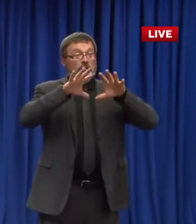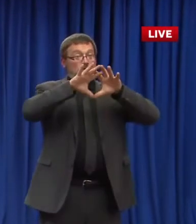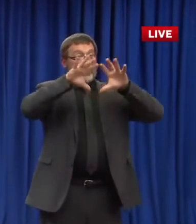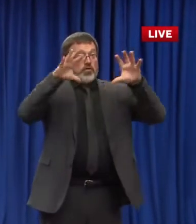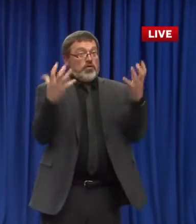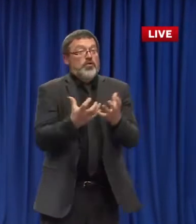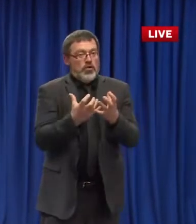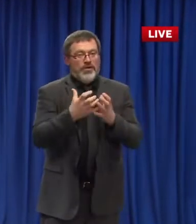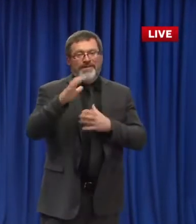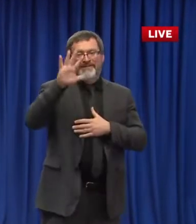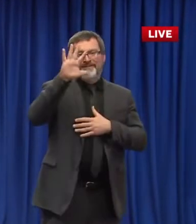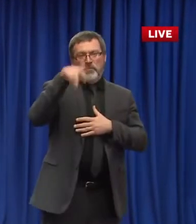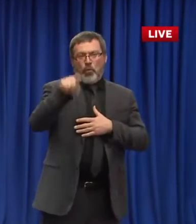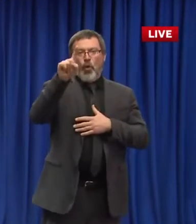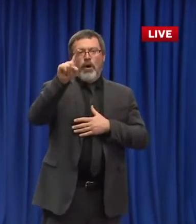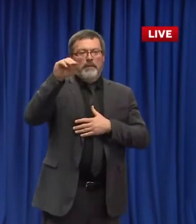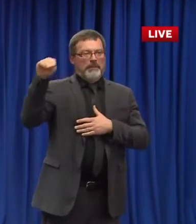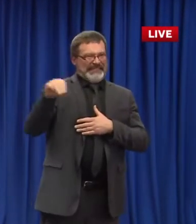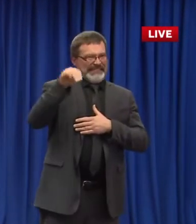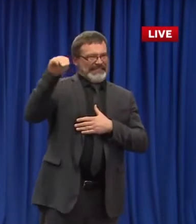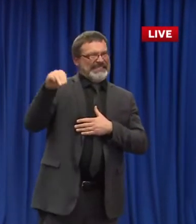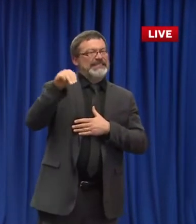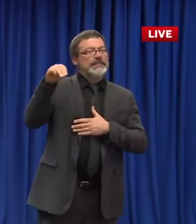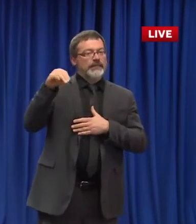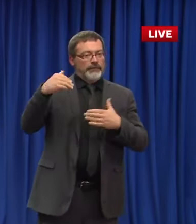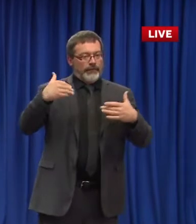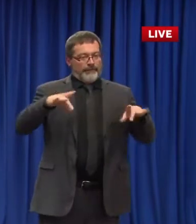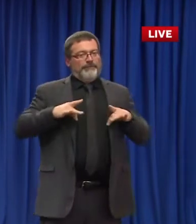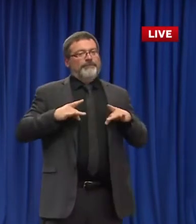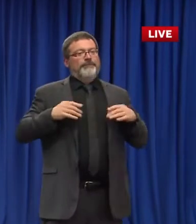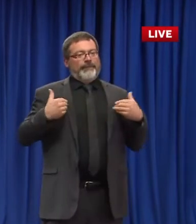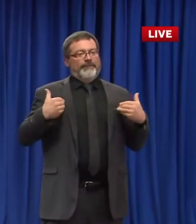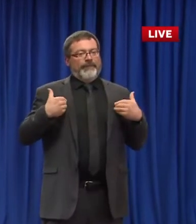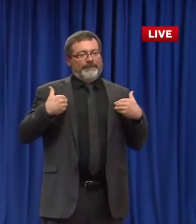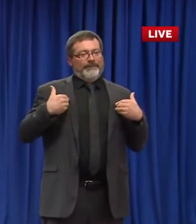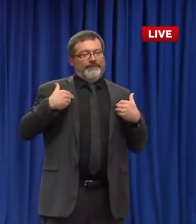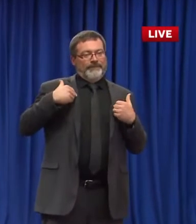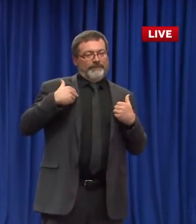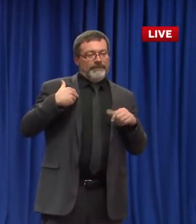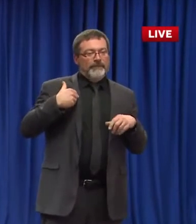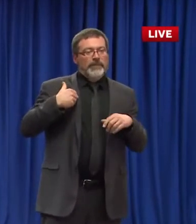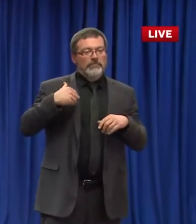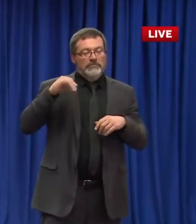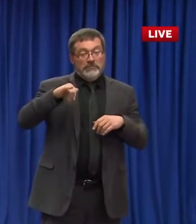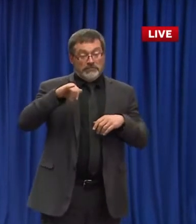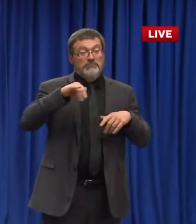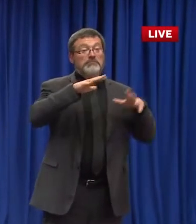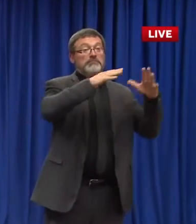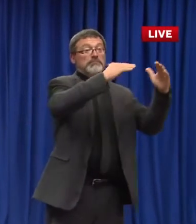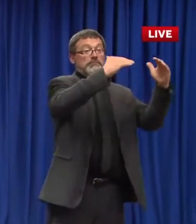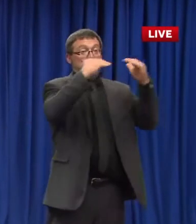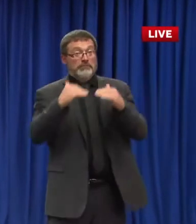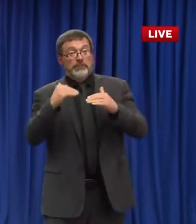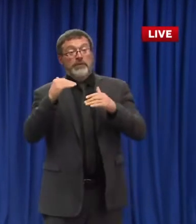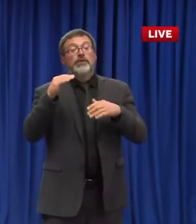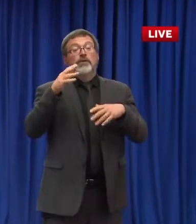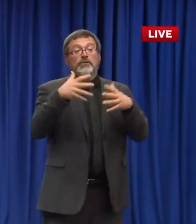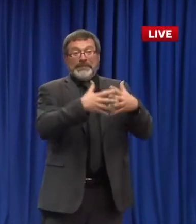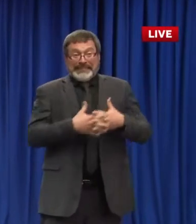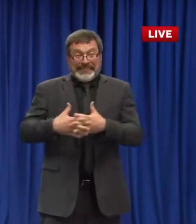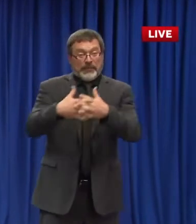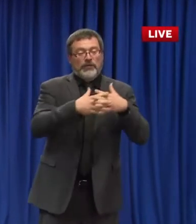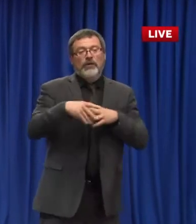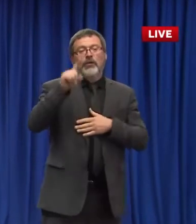THERE’S MORE THAN FIVE POINT 1 MILLION CASES OF COVID-19 GLOBALLY NOW, INCLUDING MORE THAN 1.5 MILLION CASES IN THE UNITED STATES.